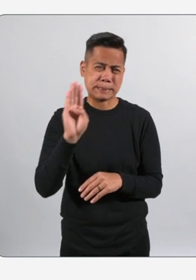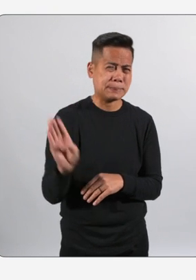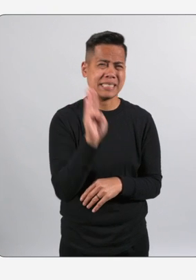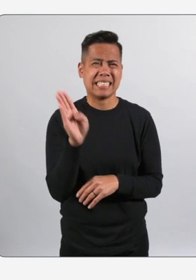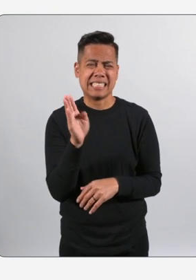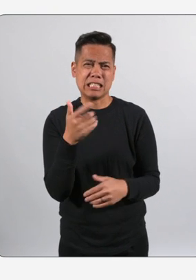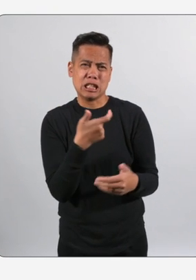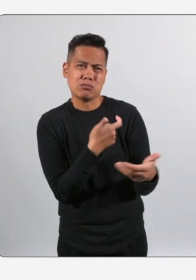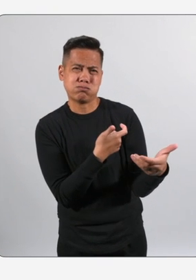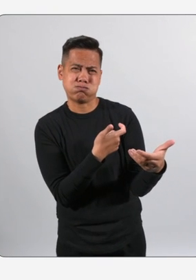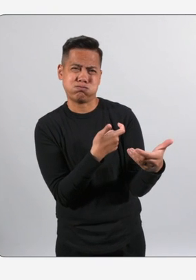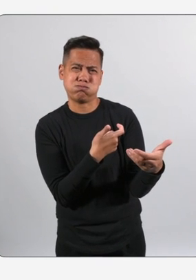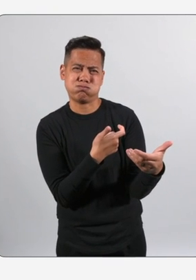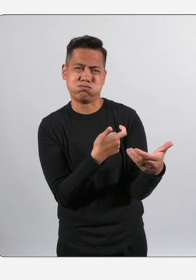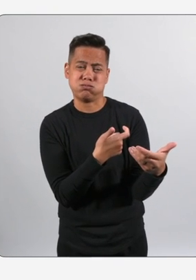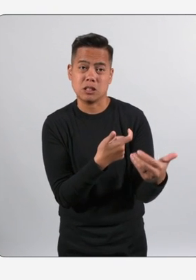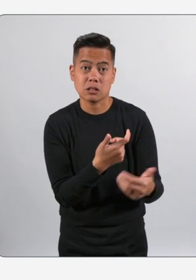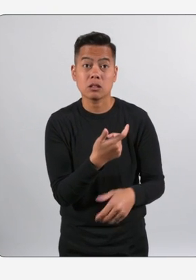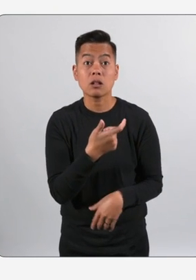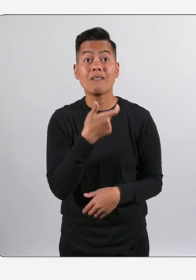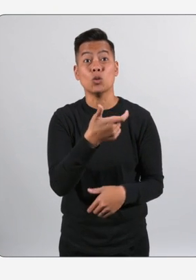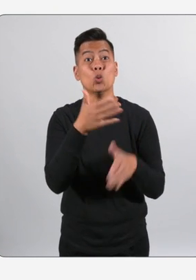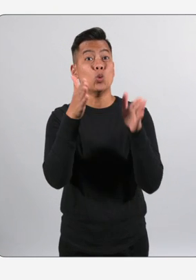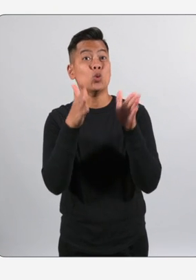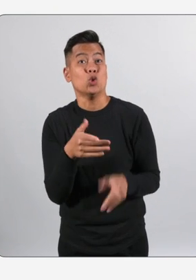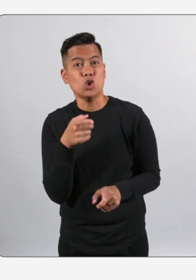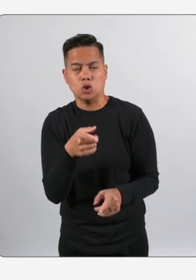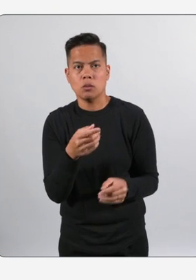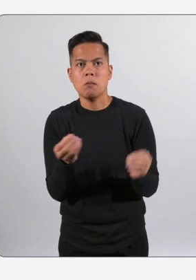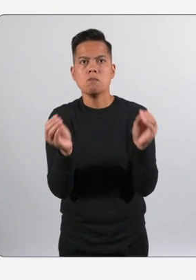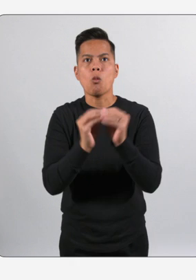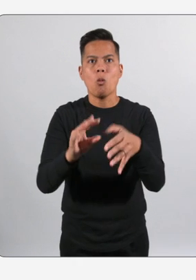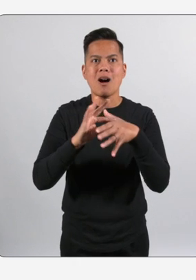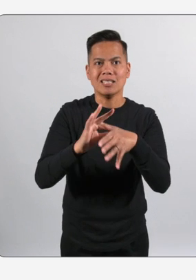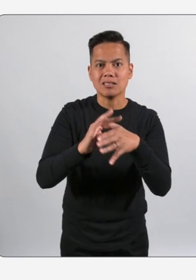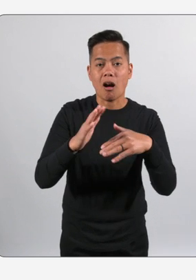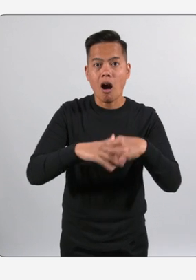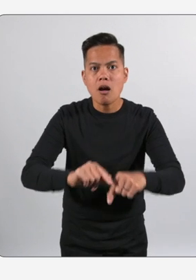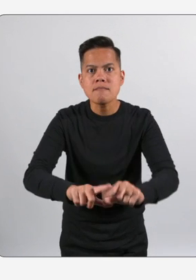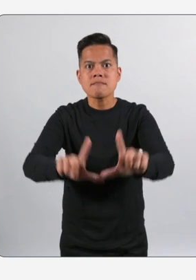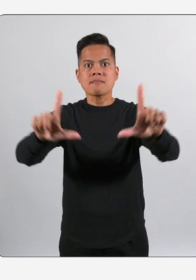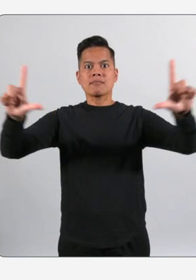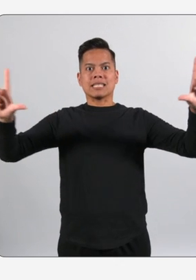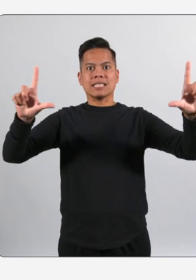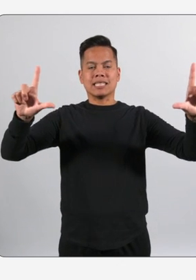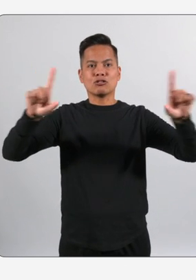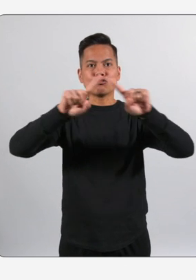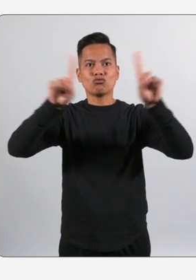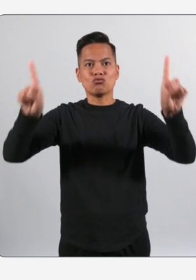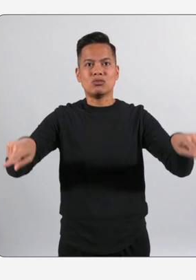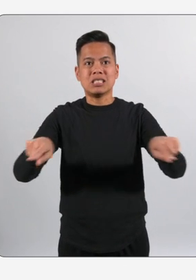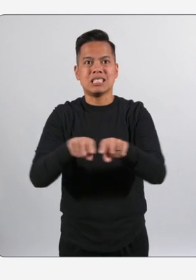Meanwhile, viewers are also watching more content on the big screen than ever before. Whether it’s creator produced